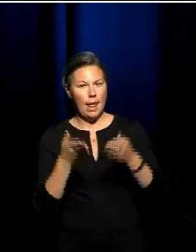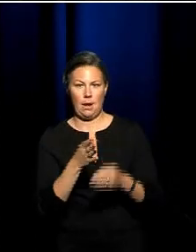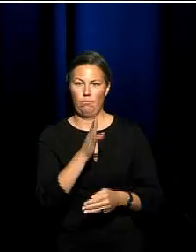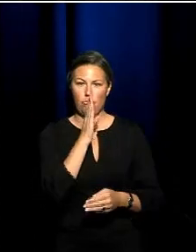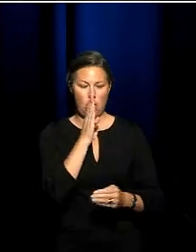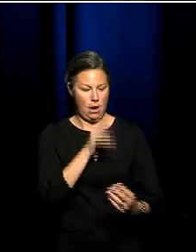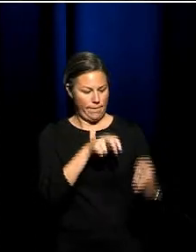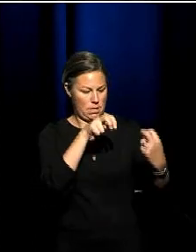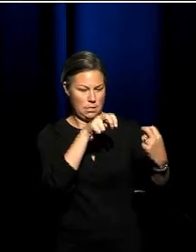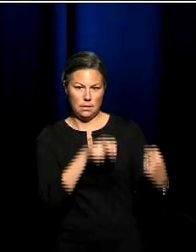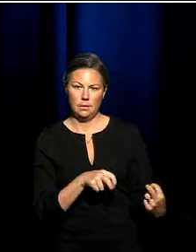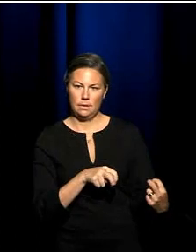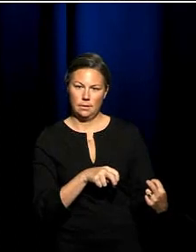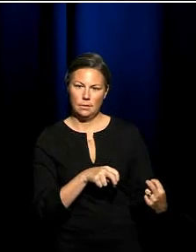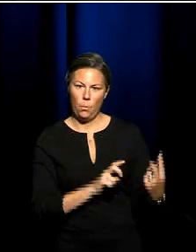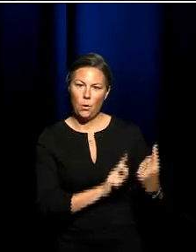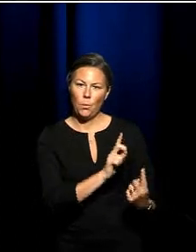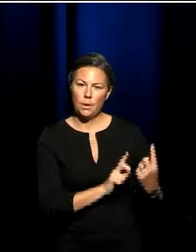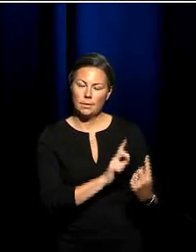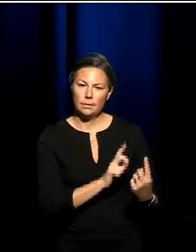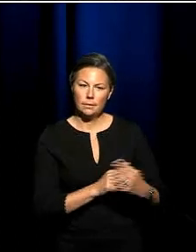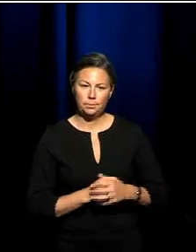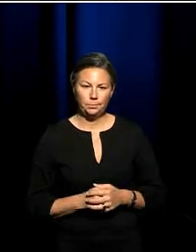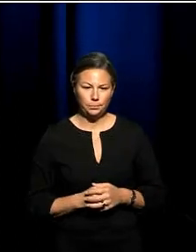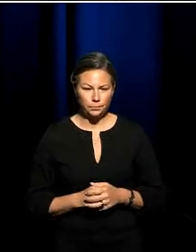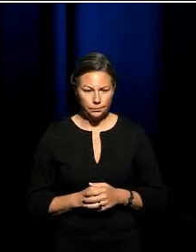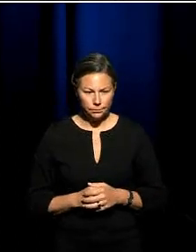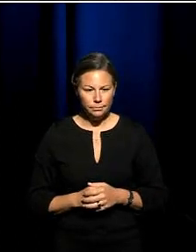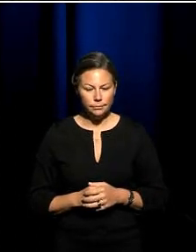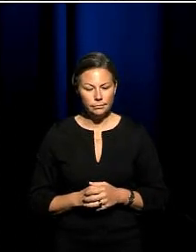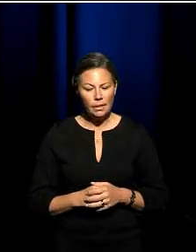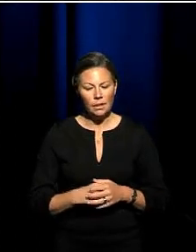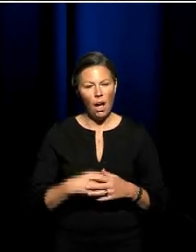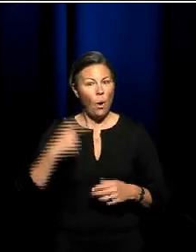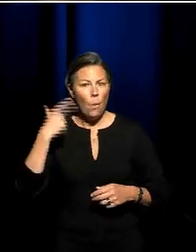authorizing it to do so. The explanatory memorandum accompanying the bill records